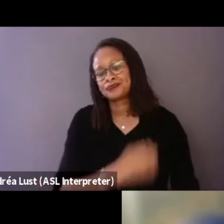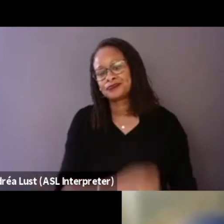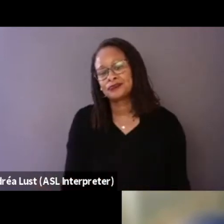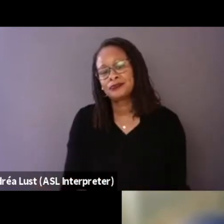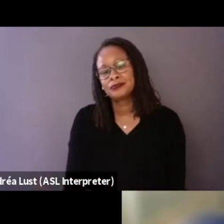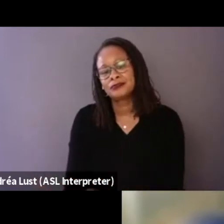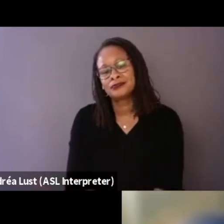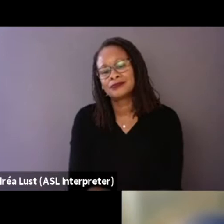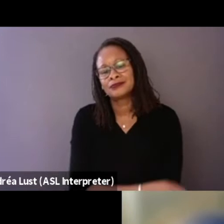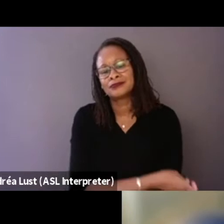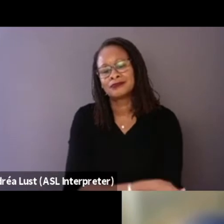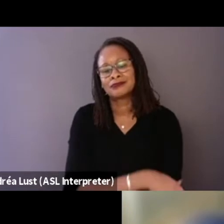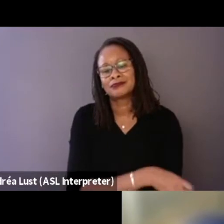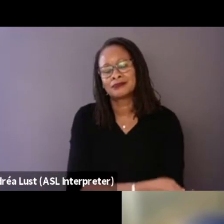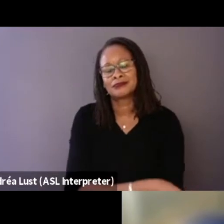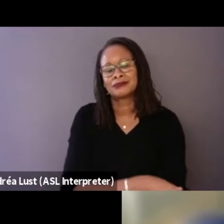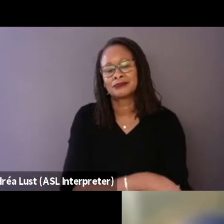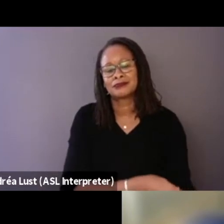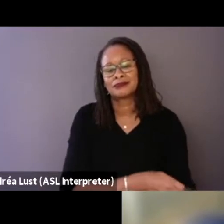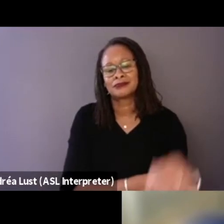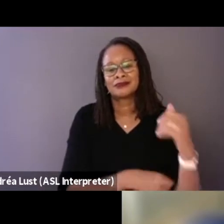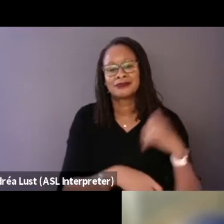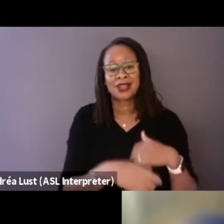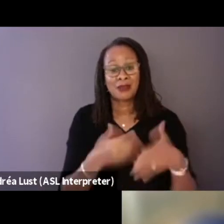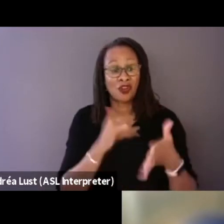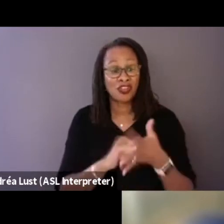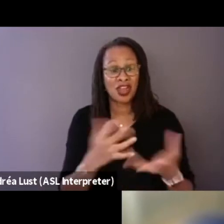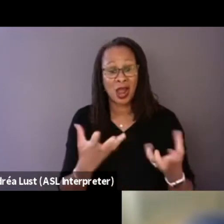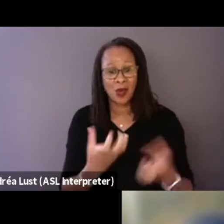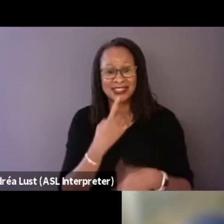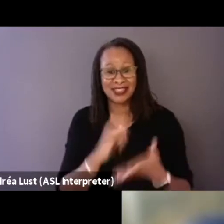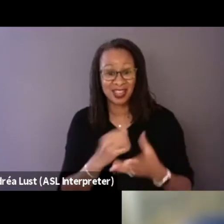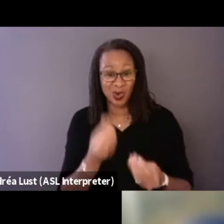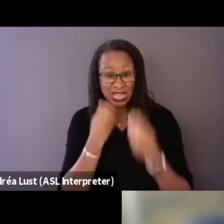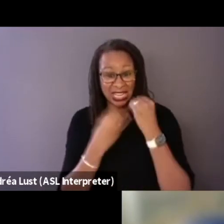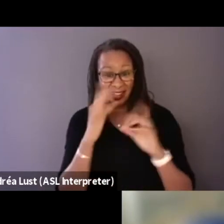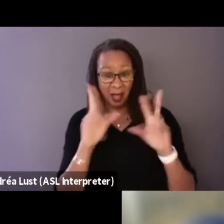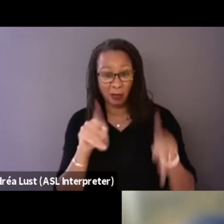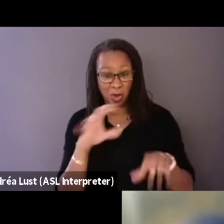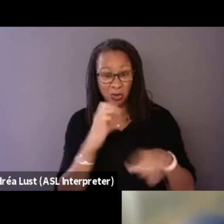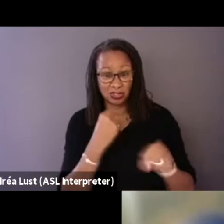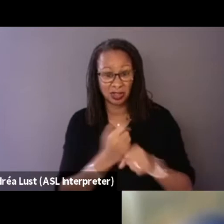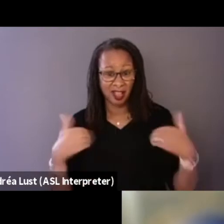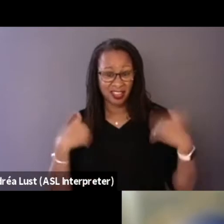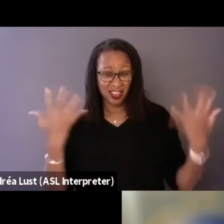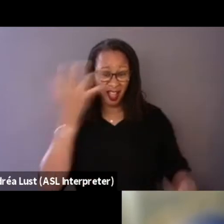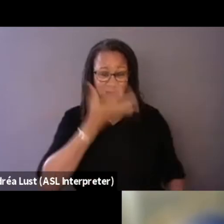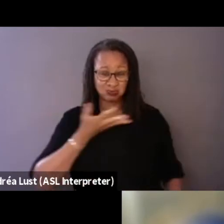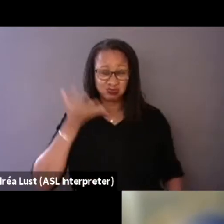Before that, I just want to say, you're eating them years up because I can't even tell. (Denilson and Jarrett laugh) It's a damn good moisturizer and a lot of light,